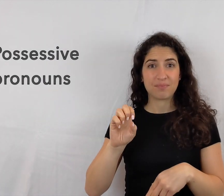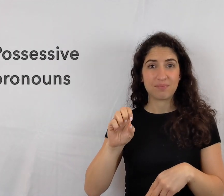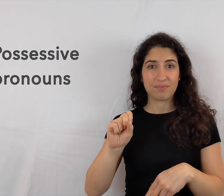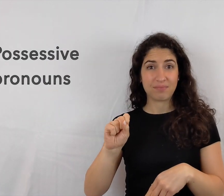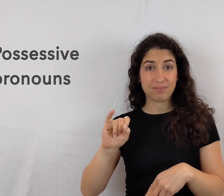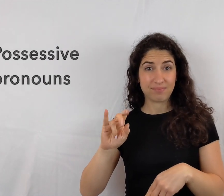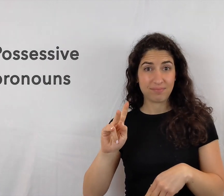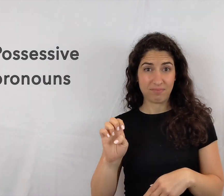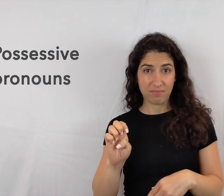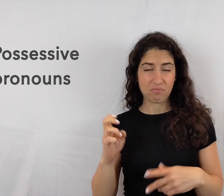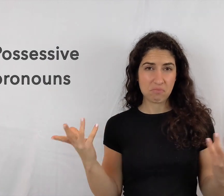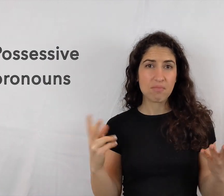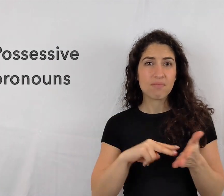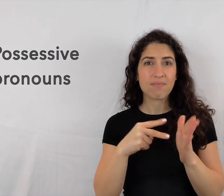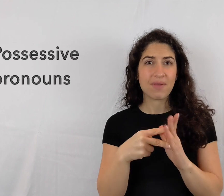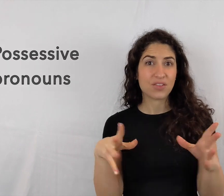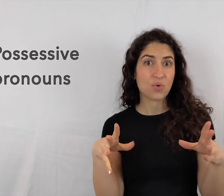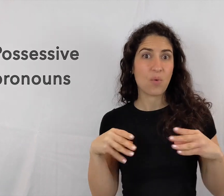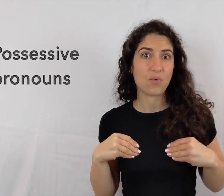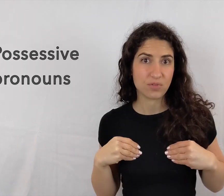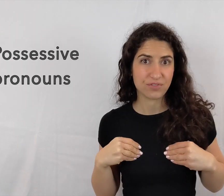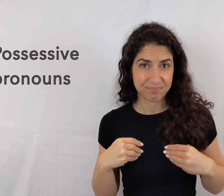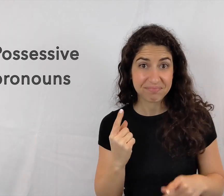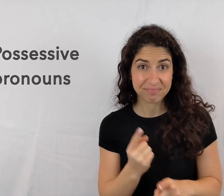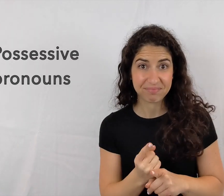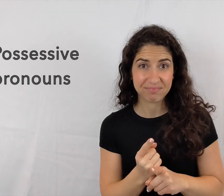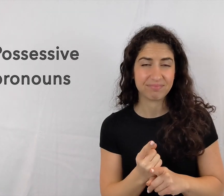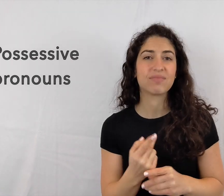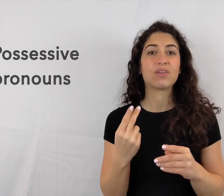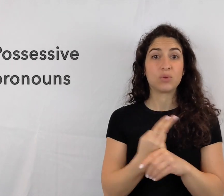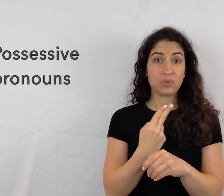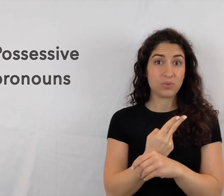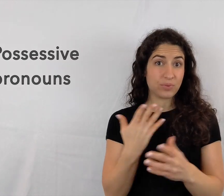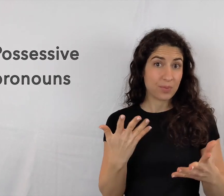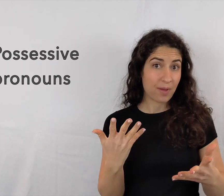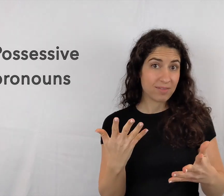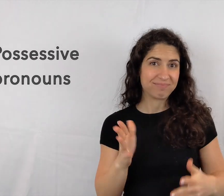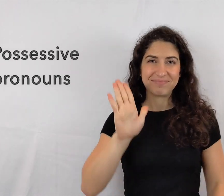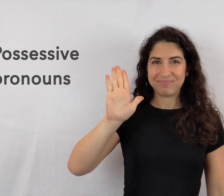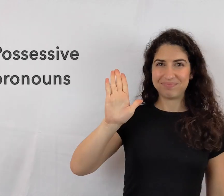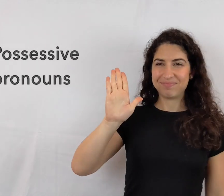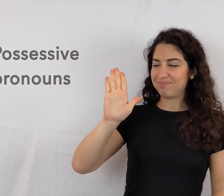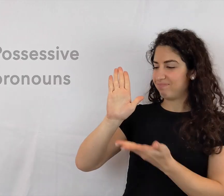Possessive, meaning ownership, right? Using the palm: